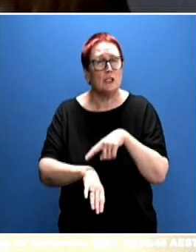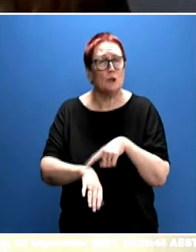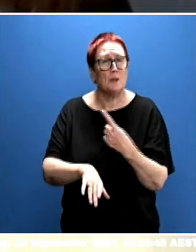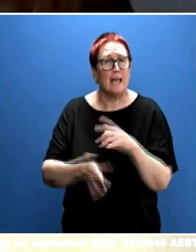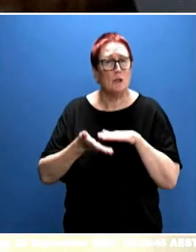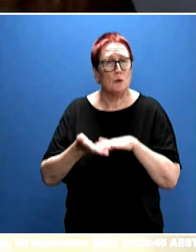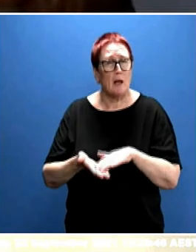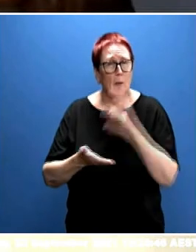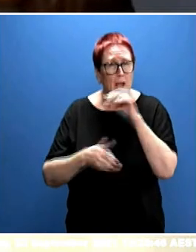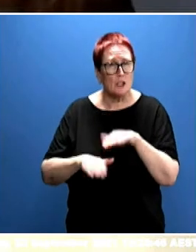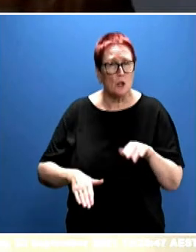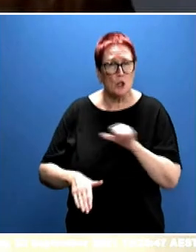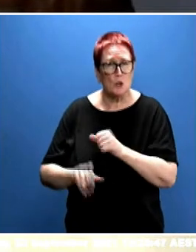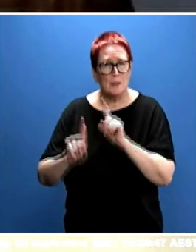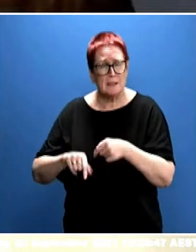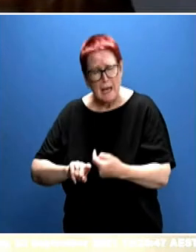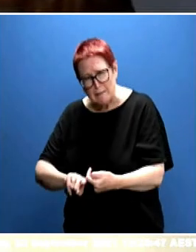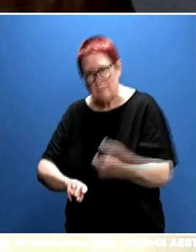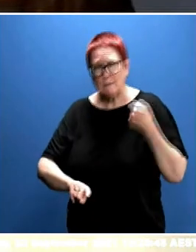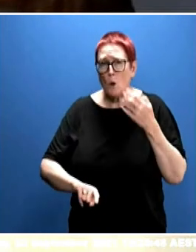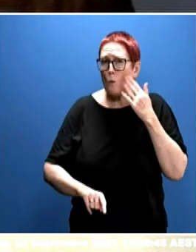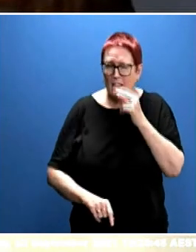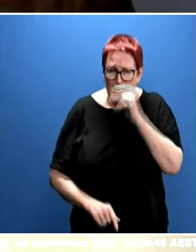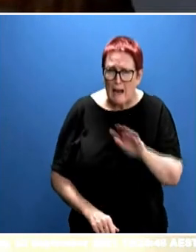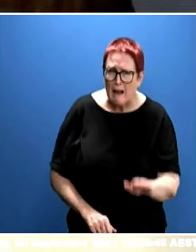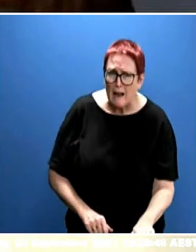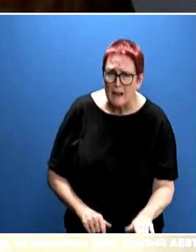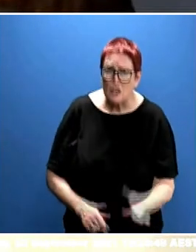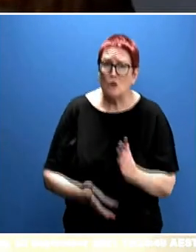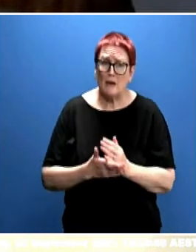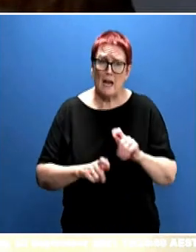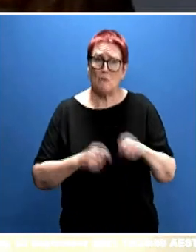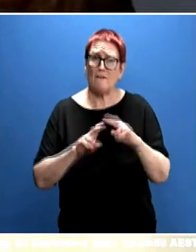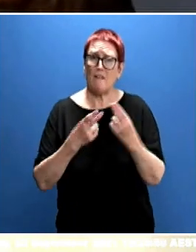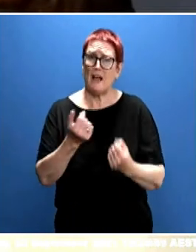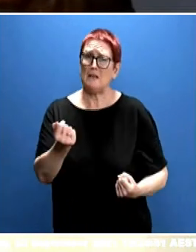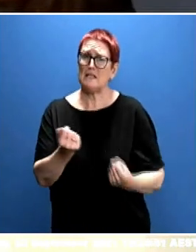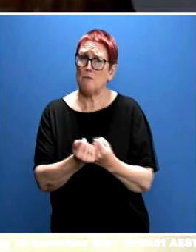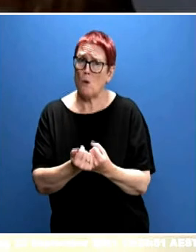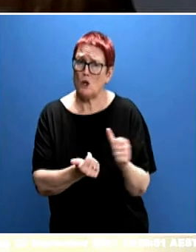We need to look earlier on, and we need to look at the family supports because kids need to be with their families.